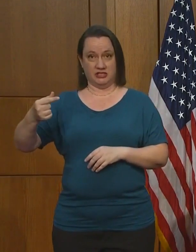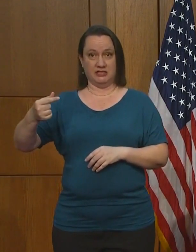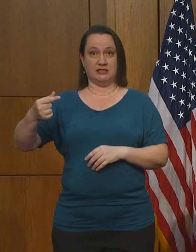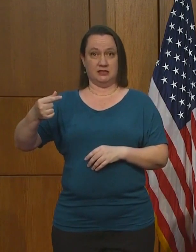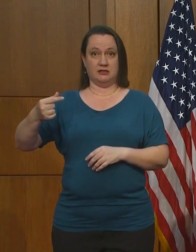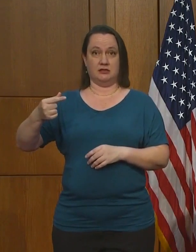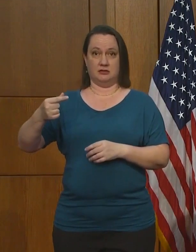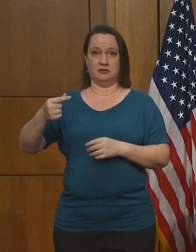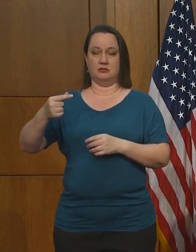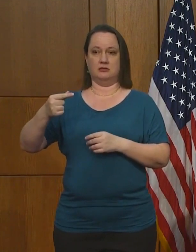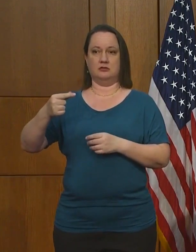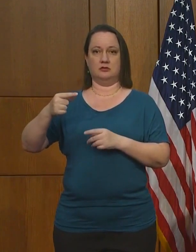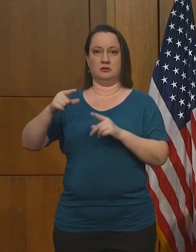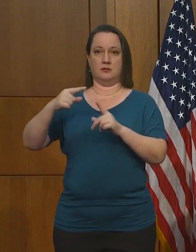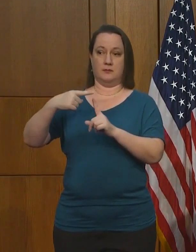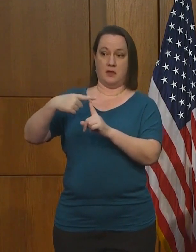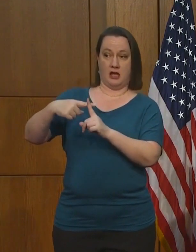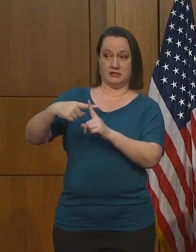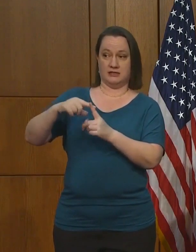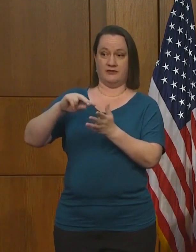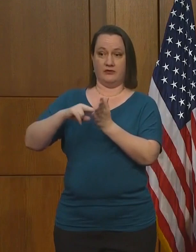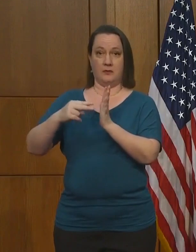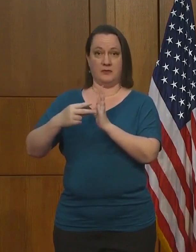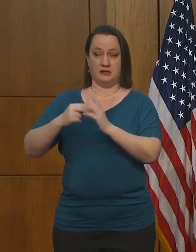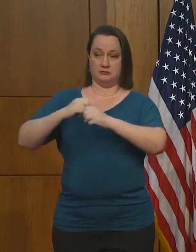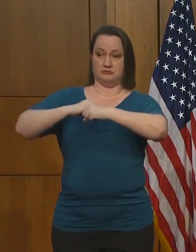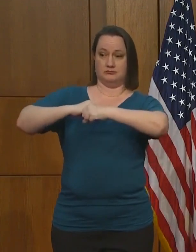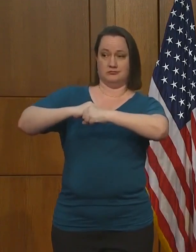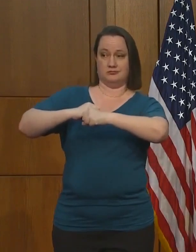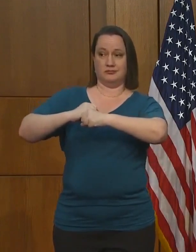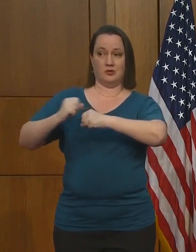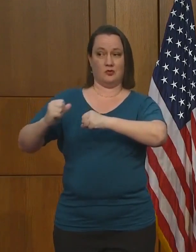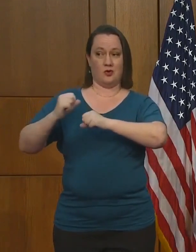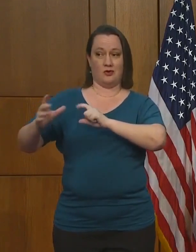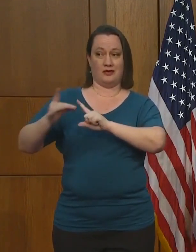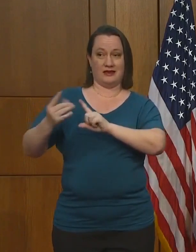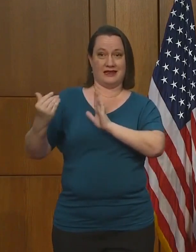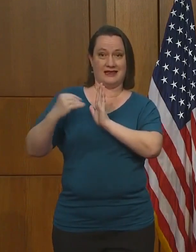WHETHER OR NOT HAVING I. GIGI